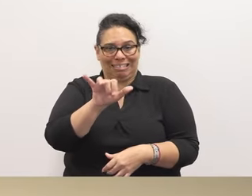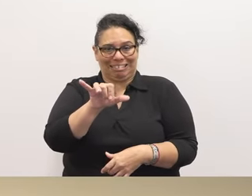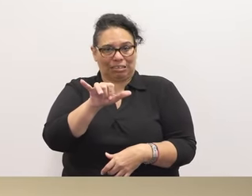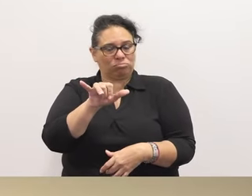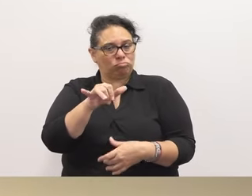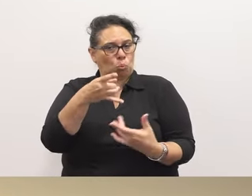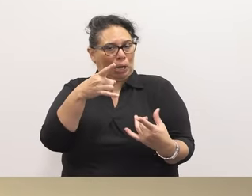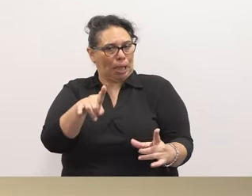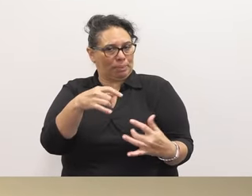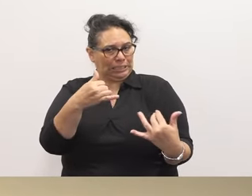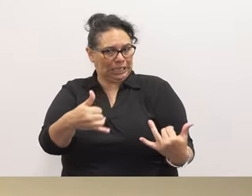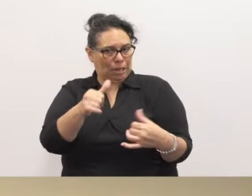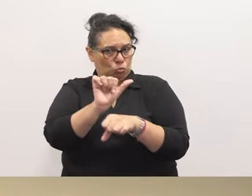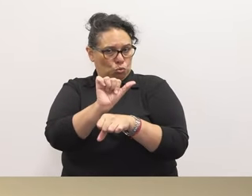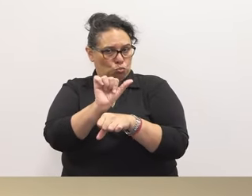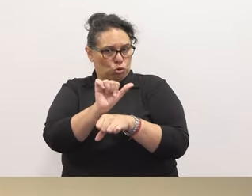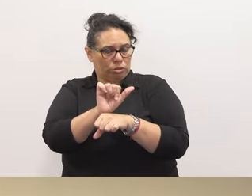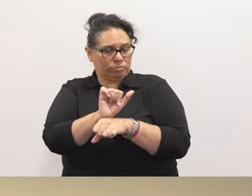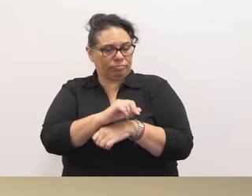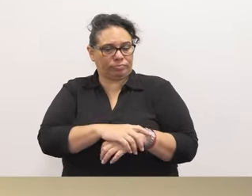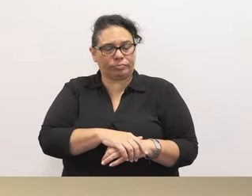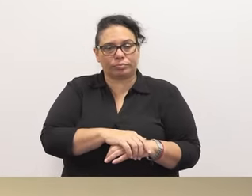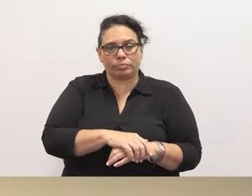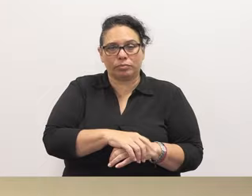The today is for the six of you collectively